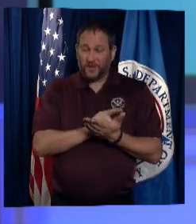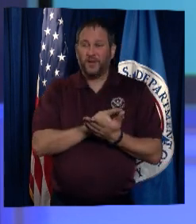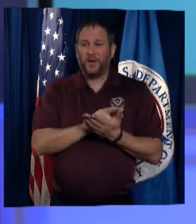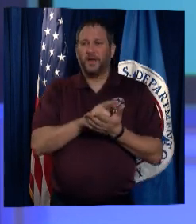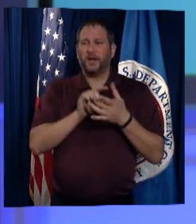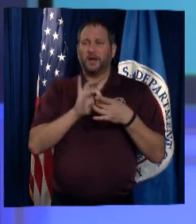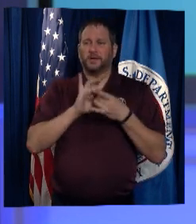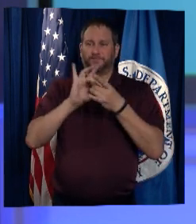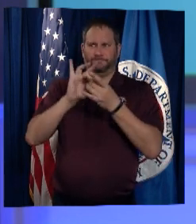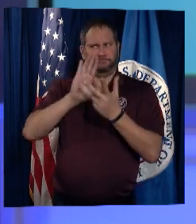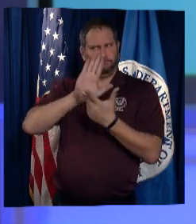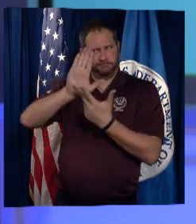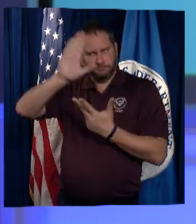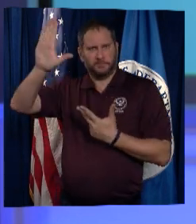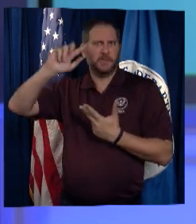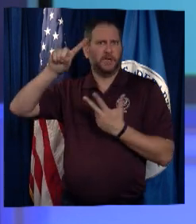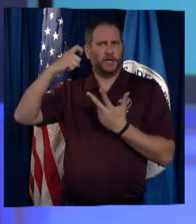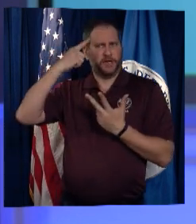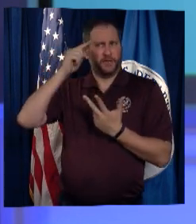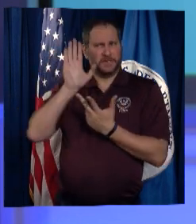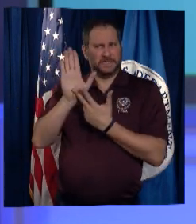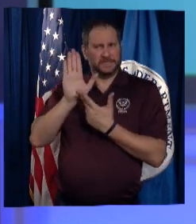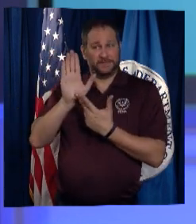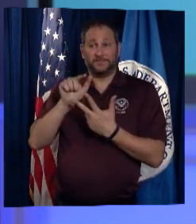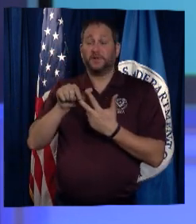have money, and not like the government does. Government doesn't have enough but